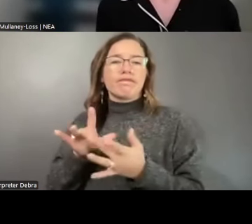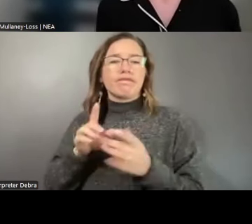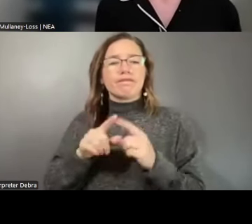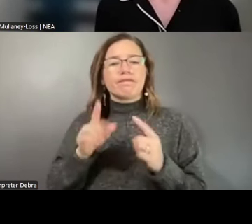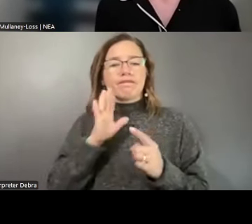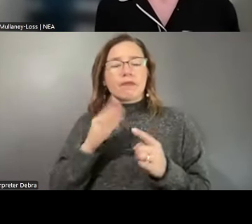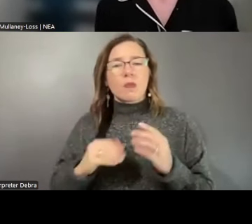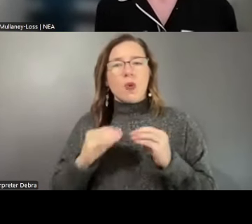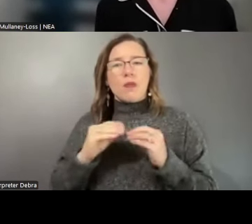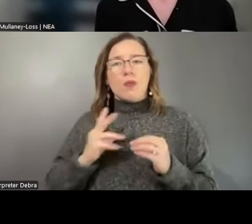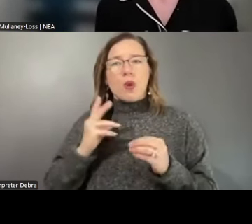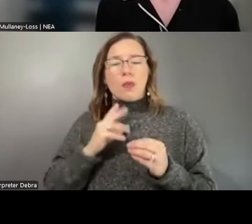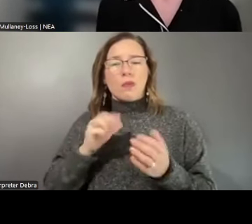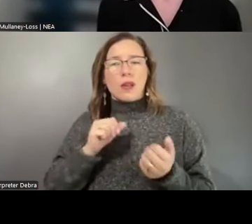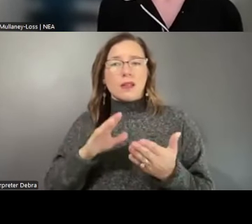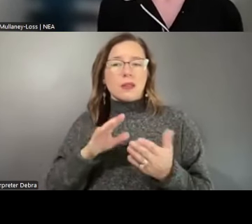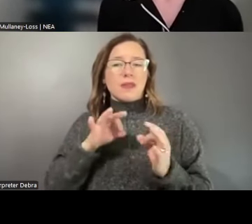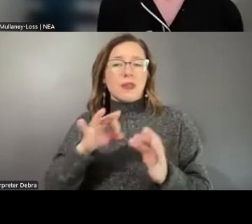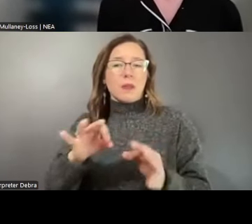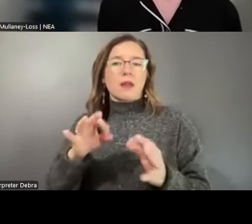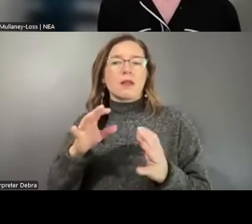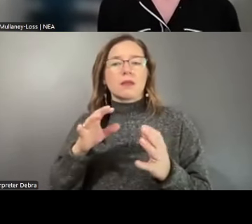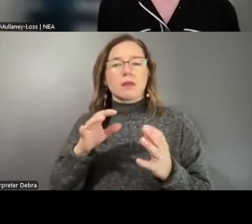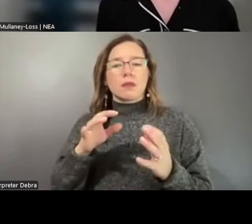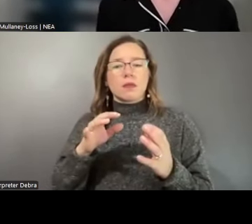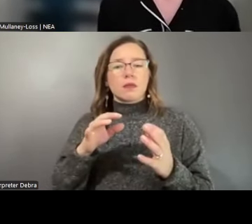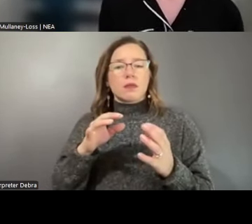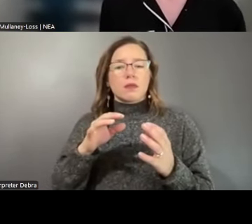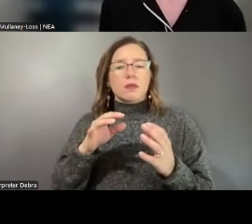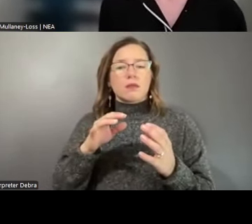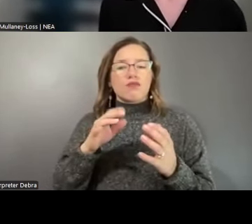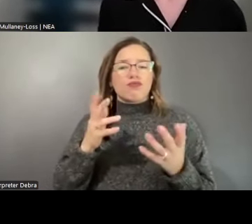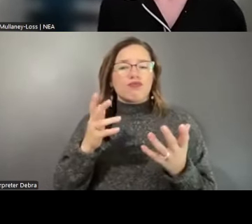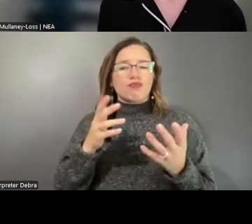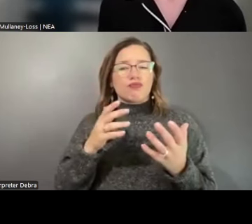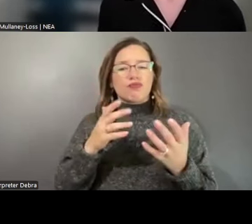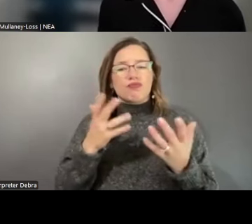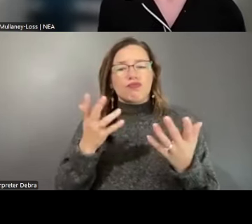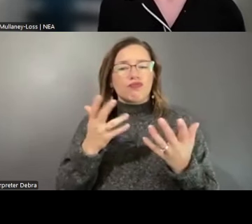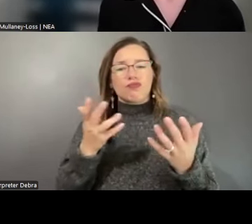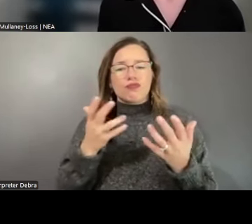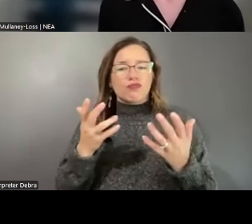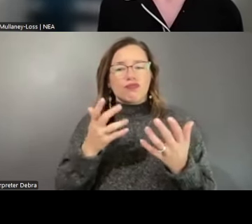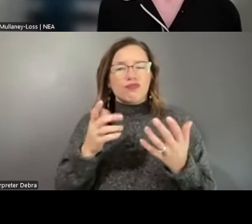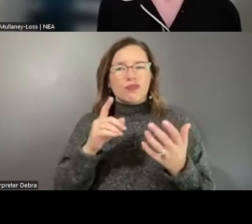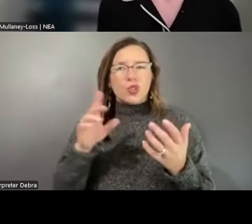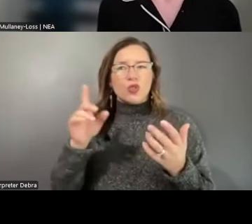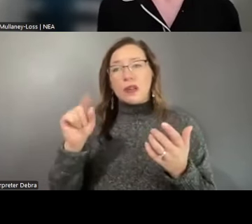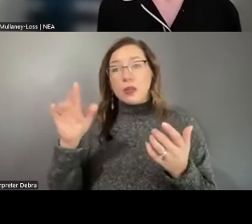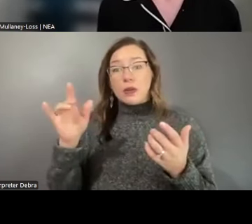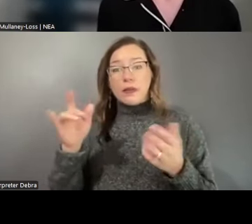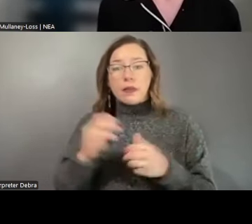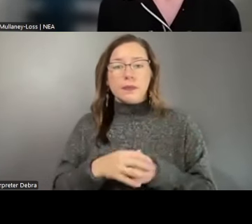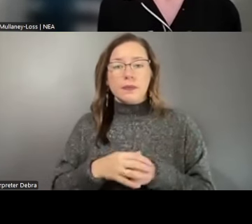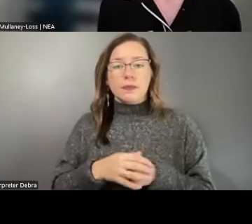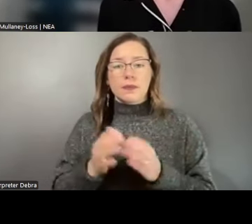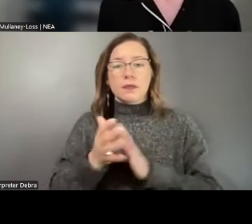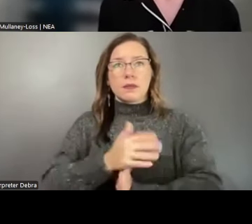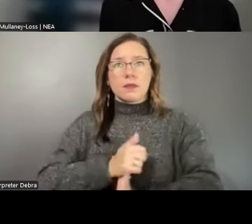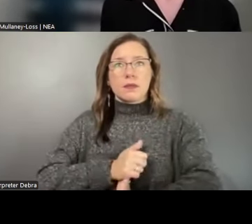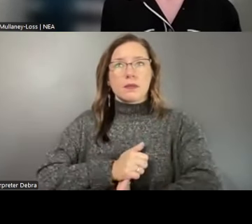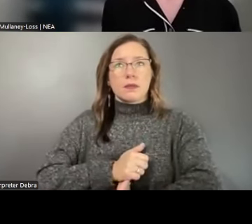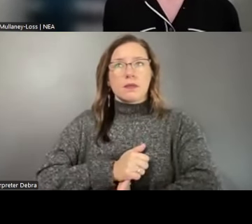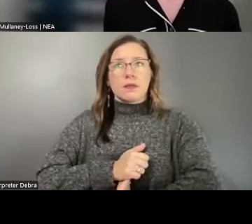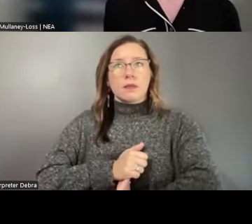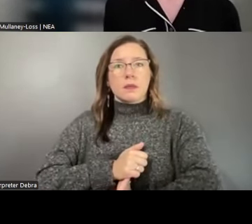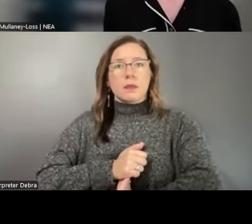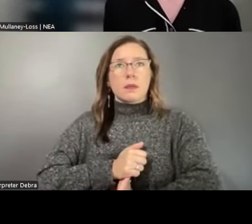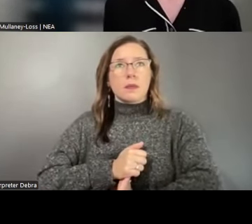mechanisms of feedback forthcoming within likely 2025. - Immigrant communities like